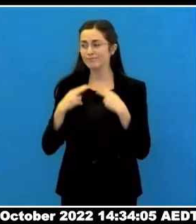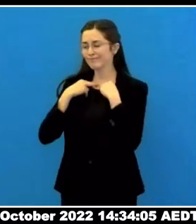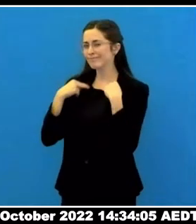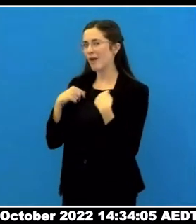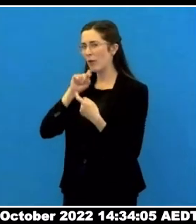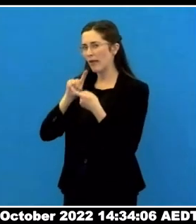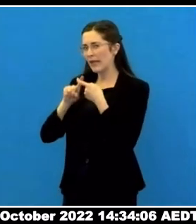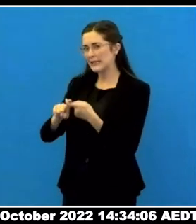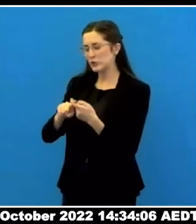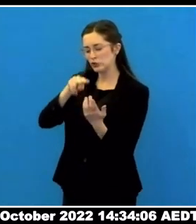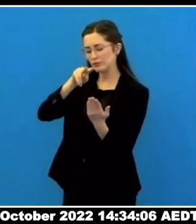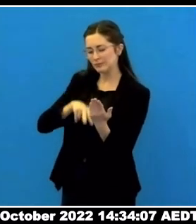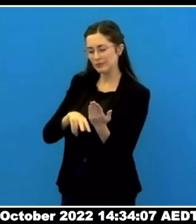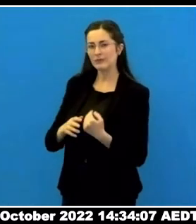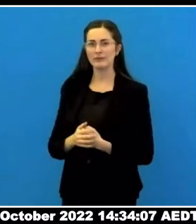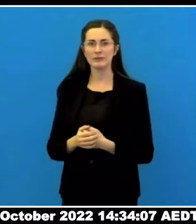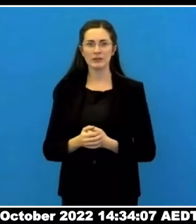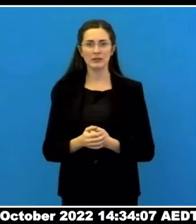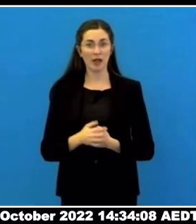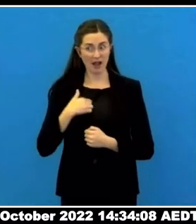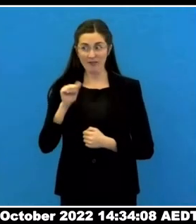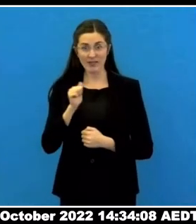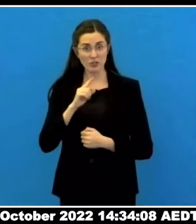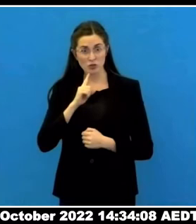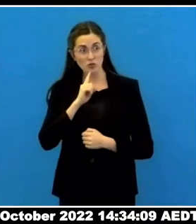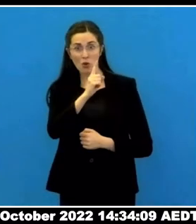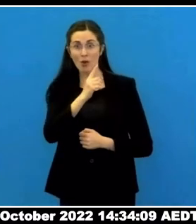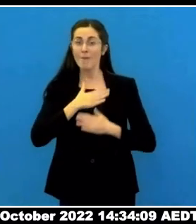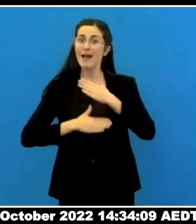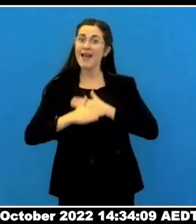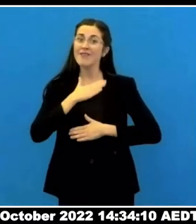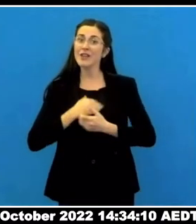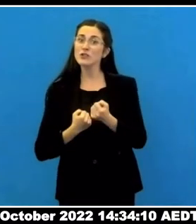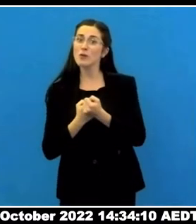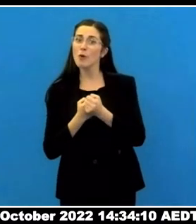"I have told a behaviour support specialist about my daughter's behaviours.